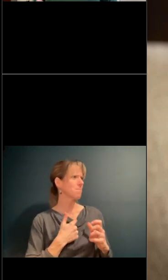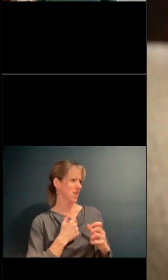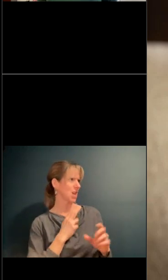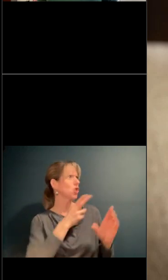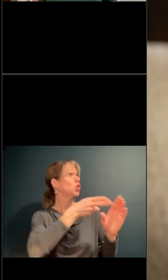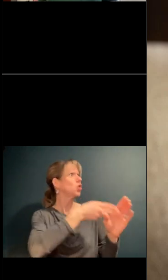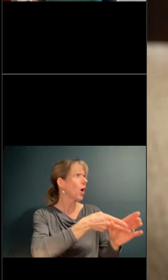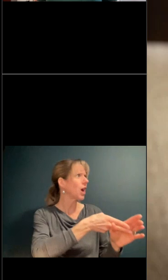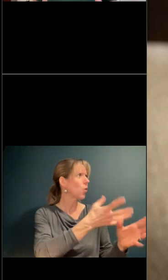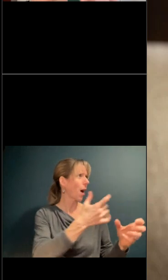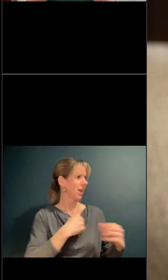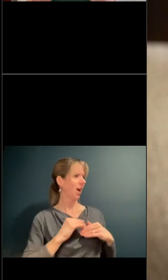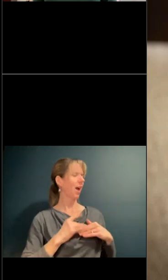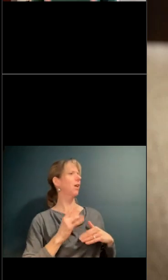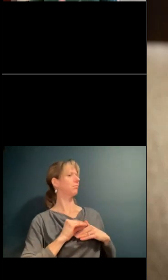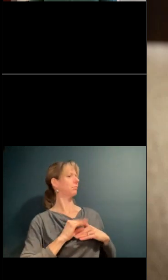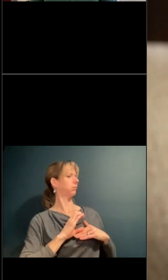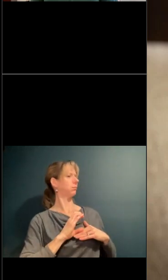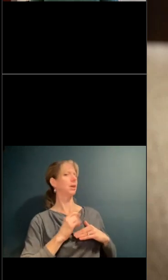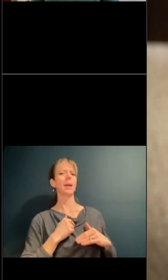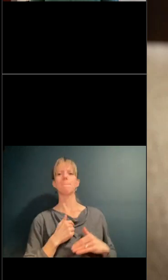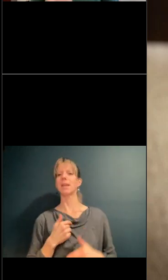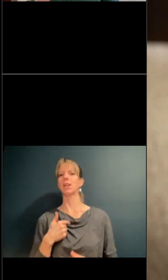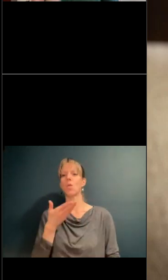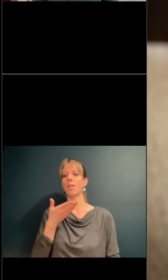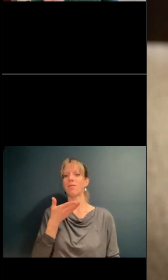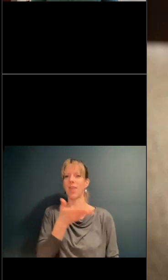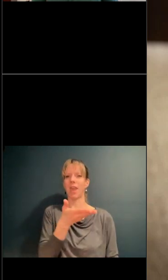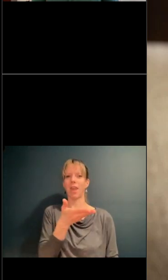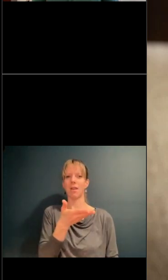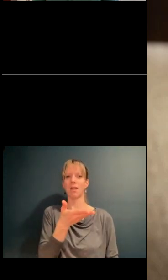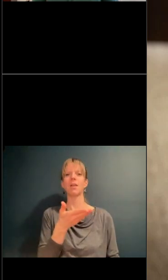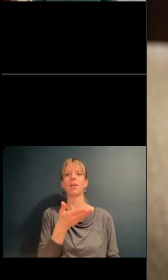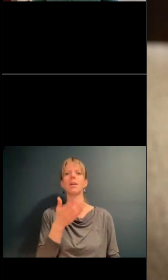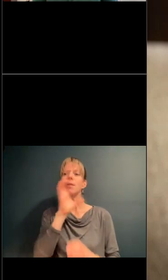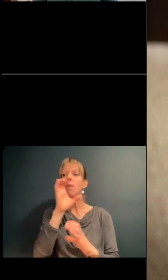That's what being invited is, having a presence or participation sought out by someone else.